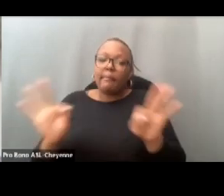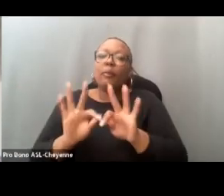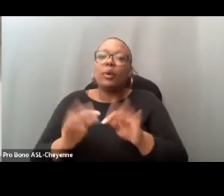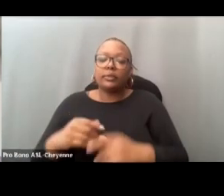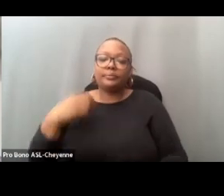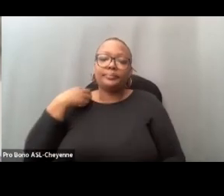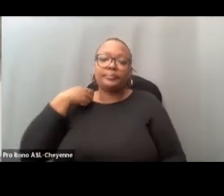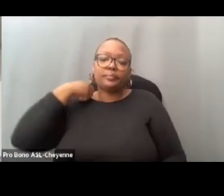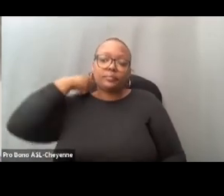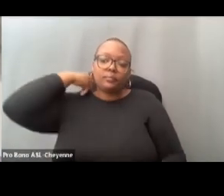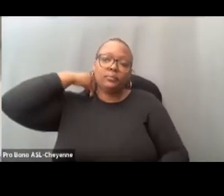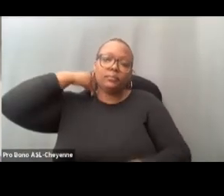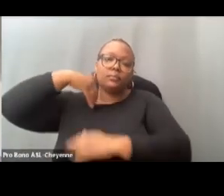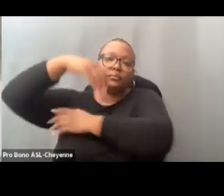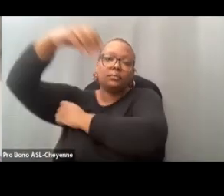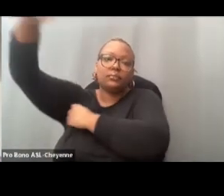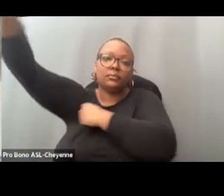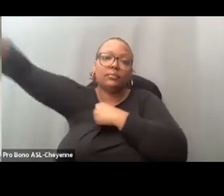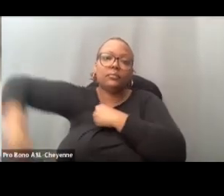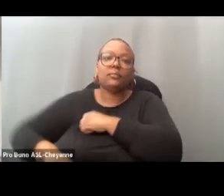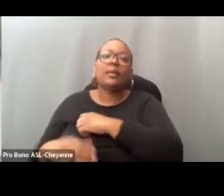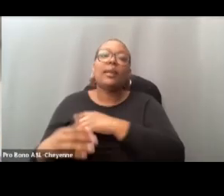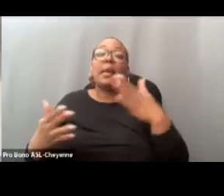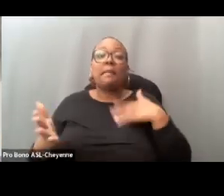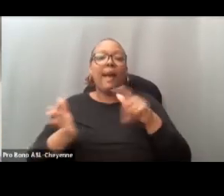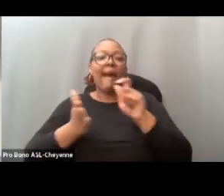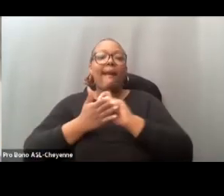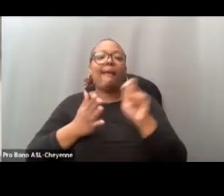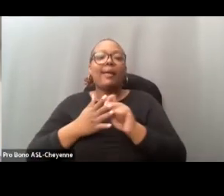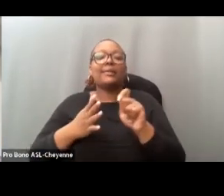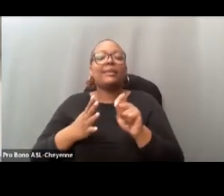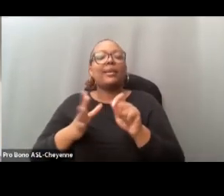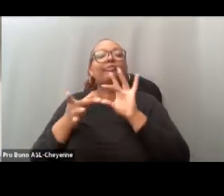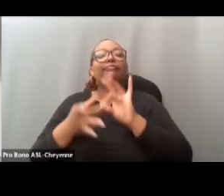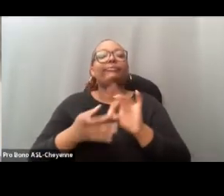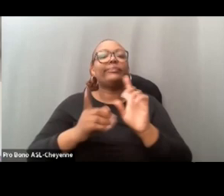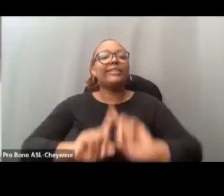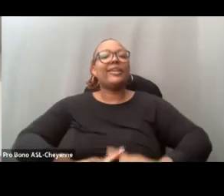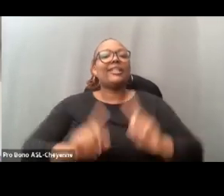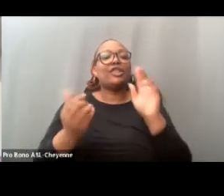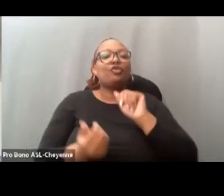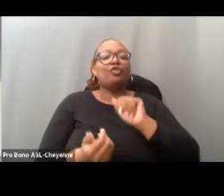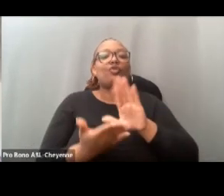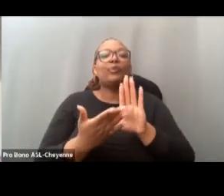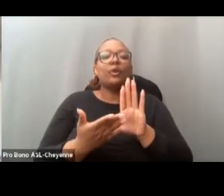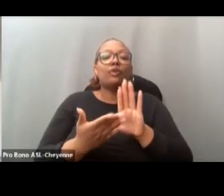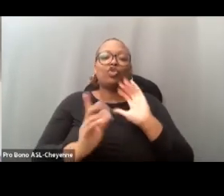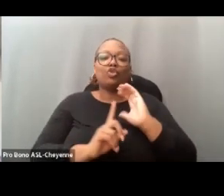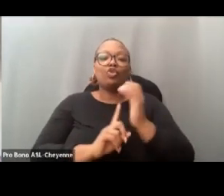Now, my essay, briefly, is about a different approach to cultural diplomacy.